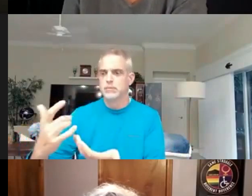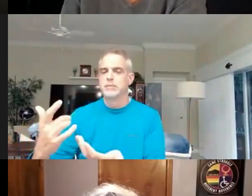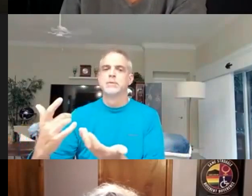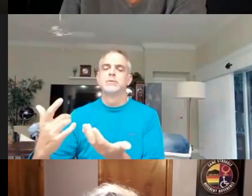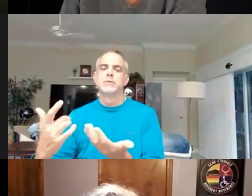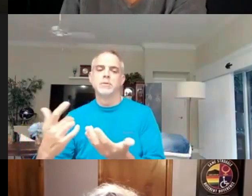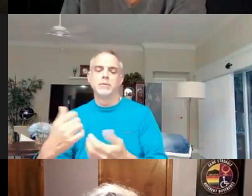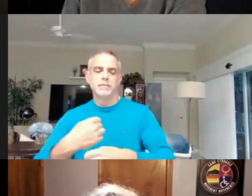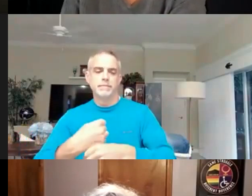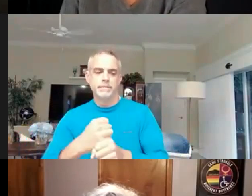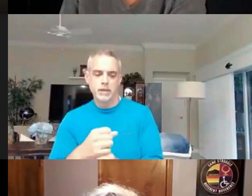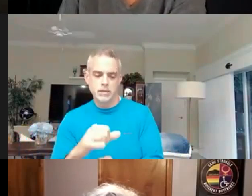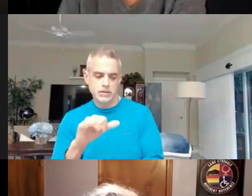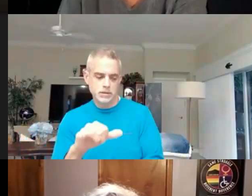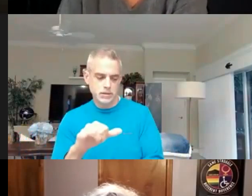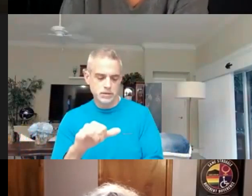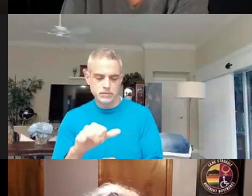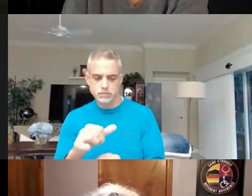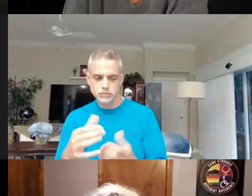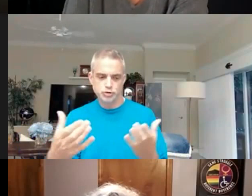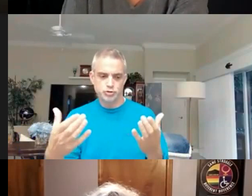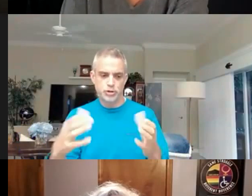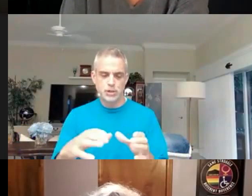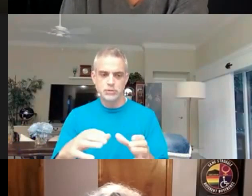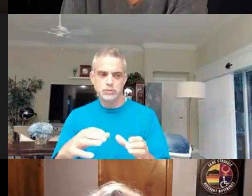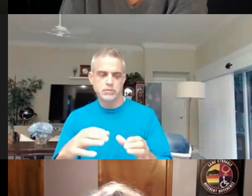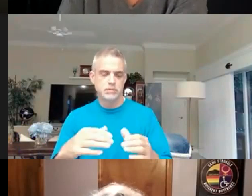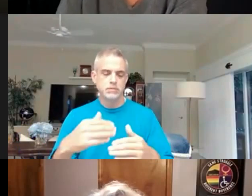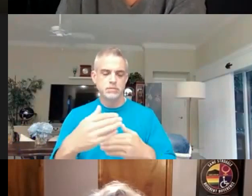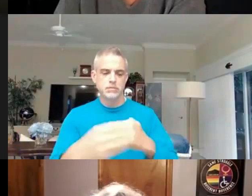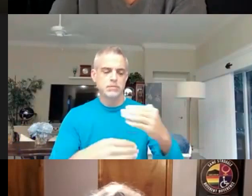You know, everyone is not working all collaboratively. The way we would hope,